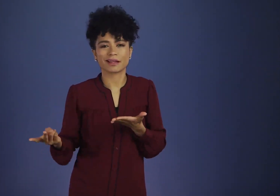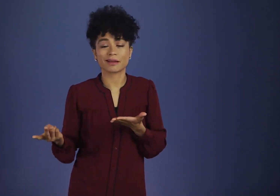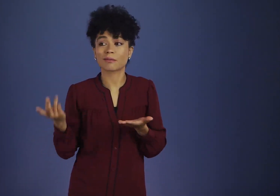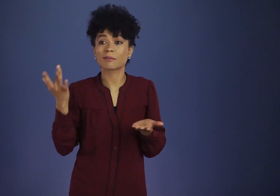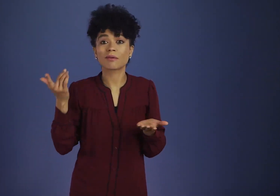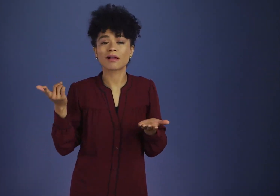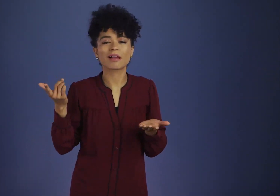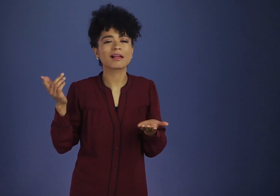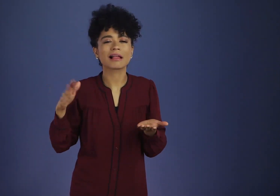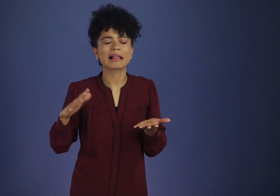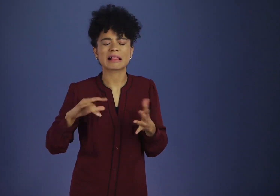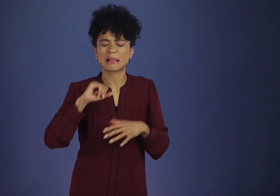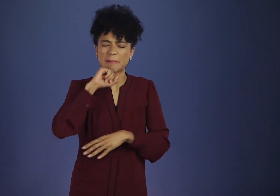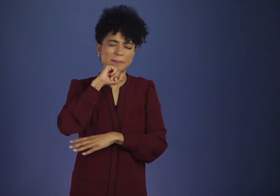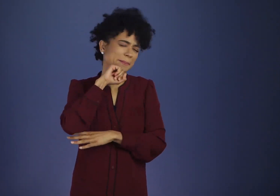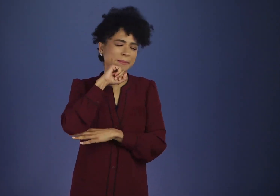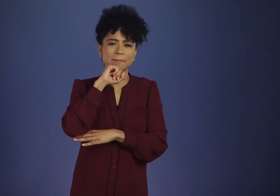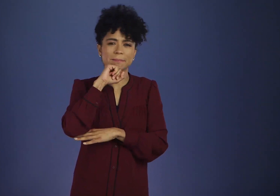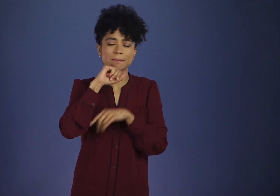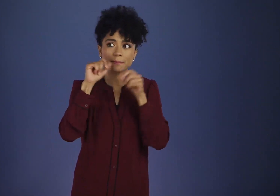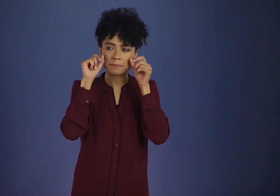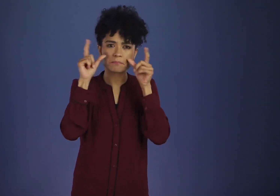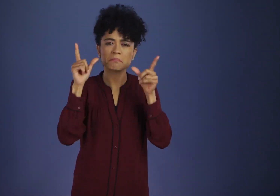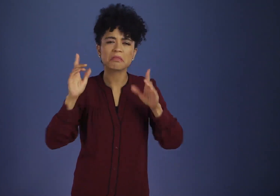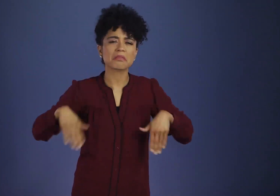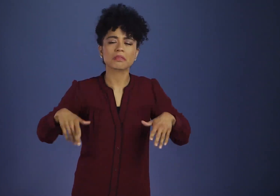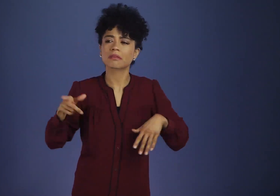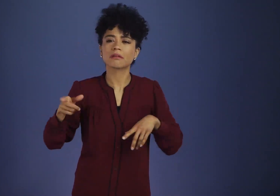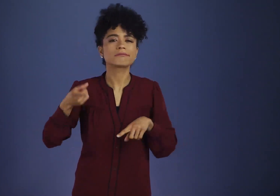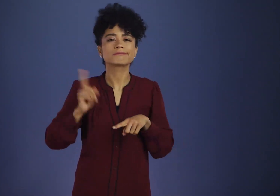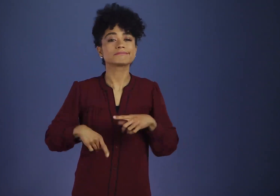but did not succeed because they could not make the admission of hopelessness.